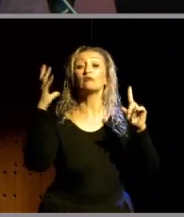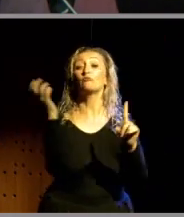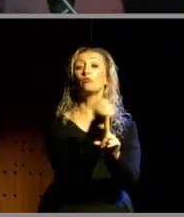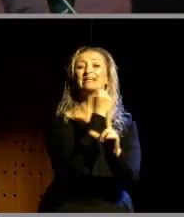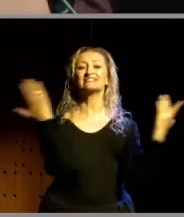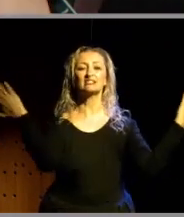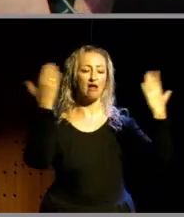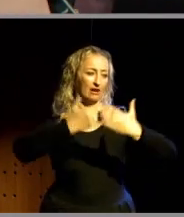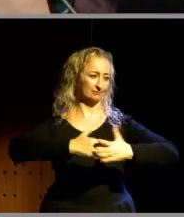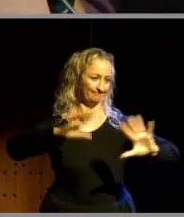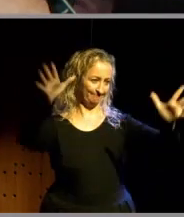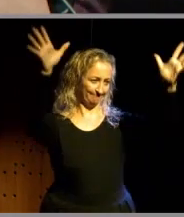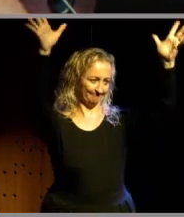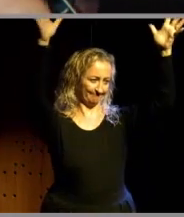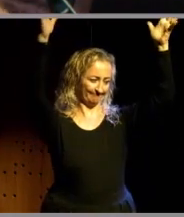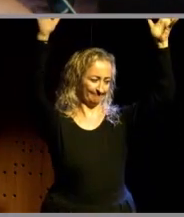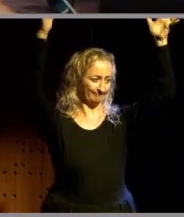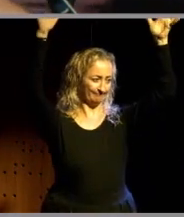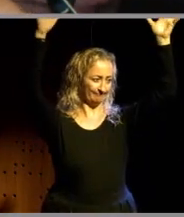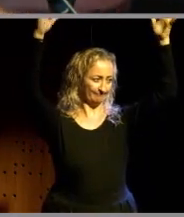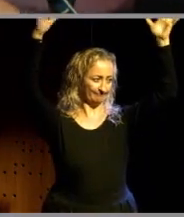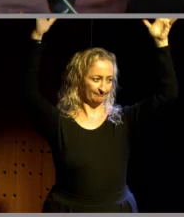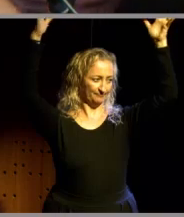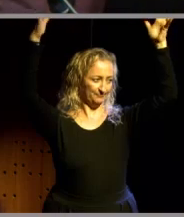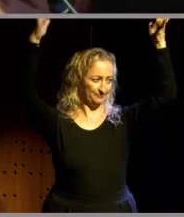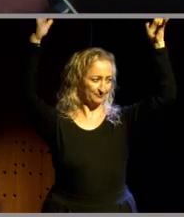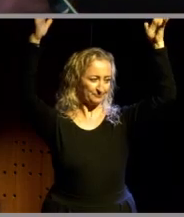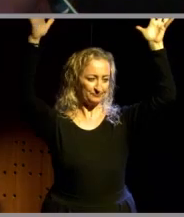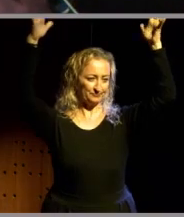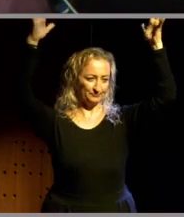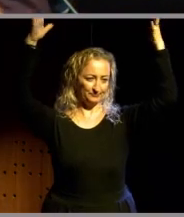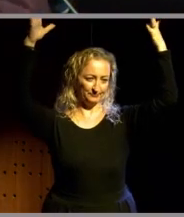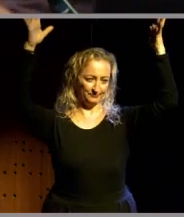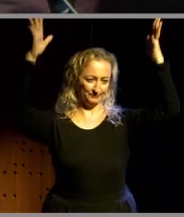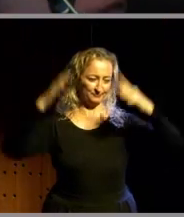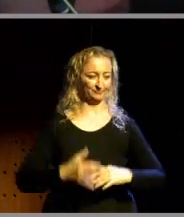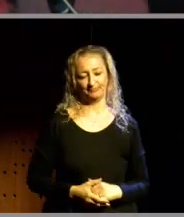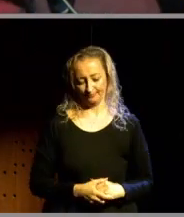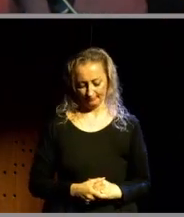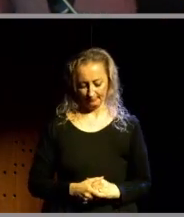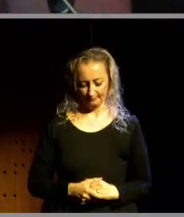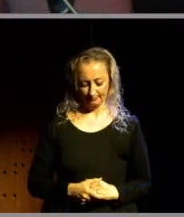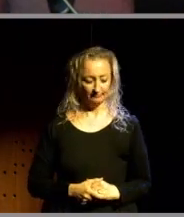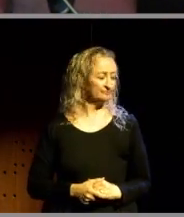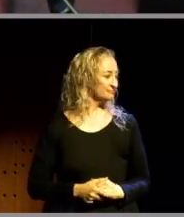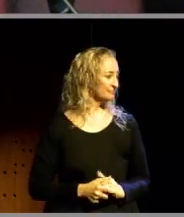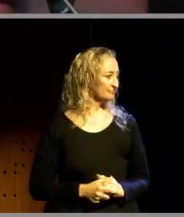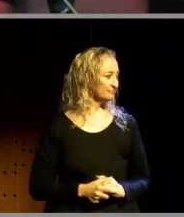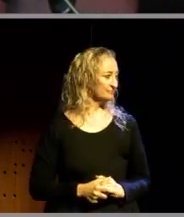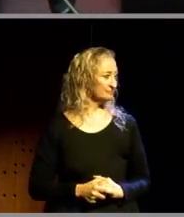To those winners can